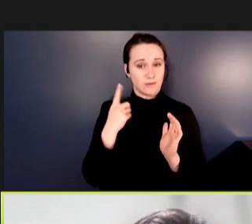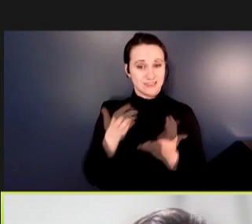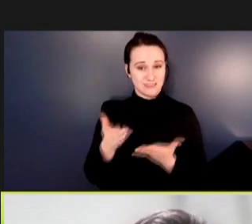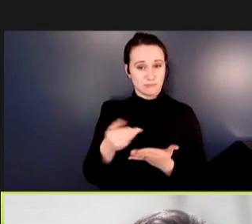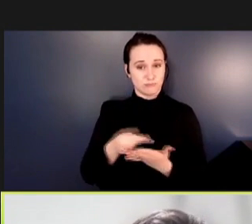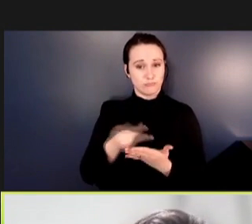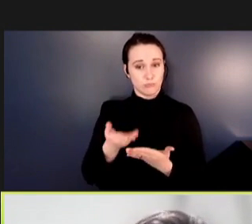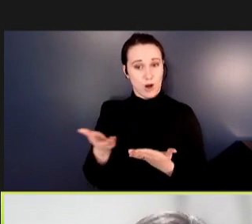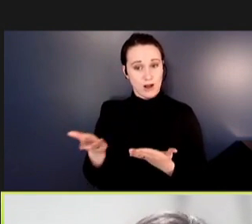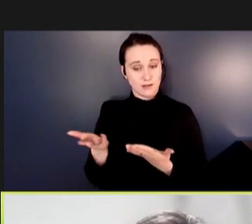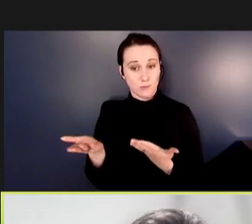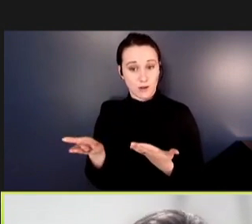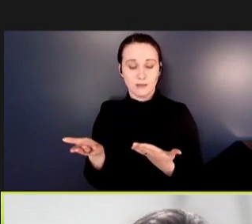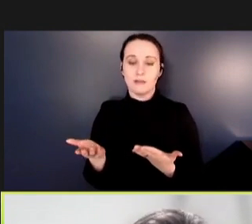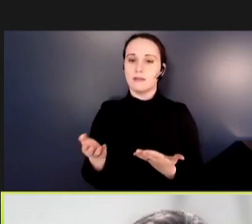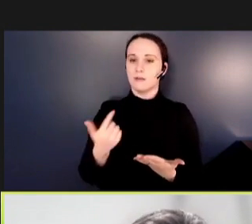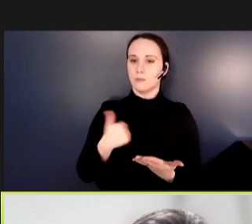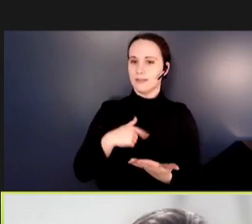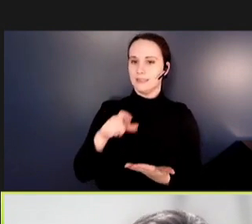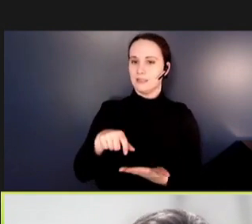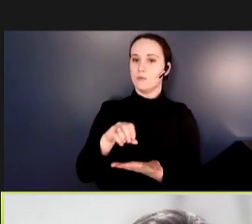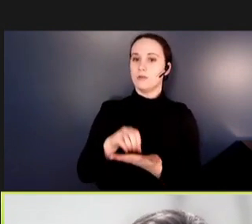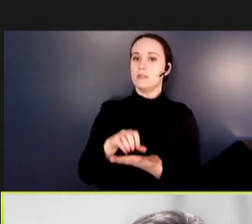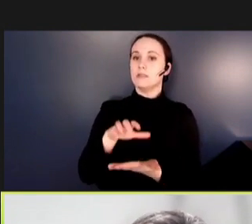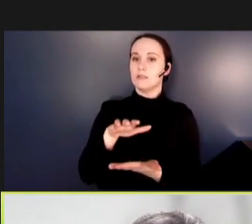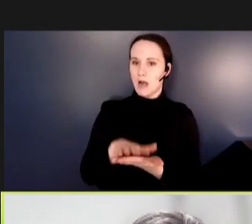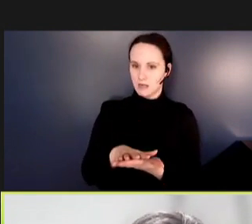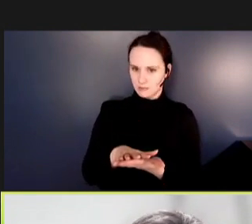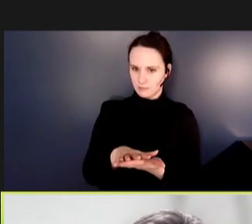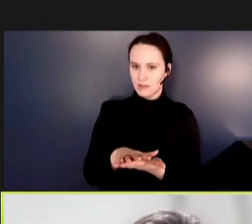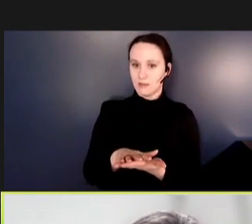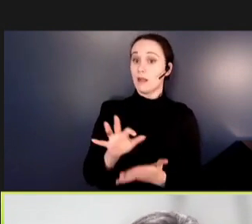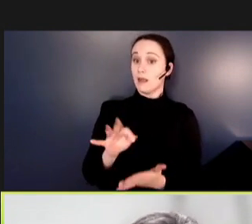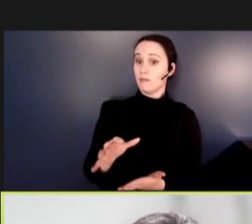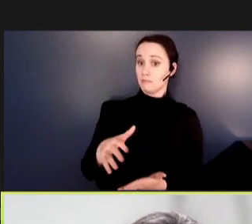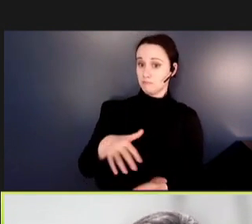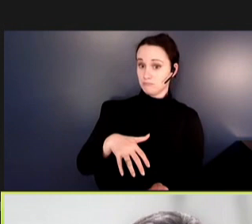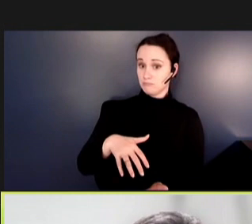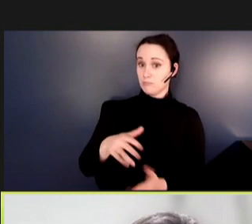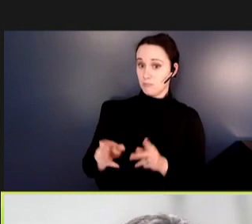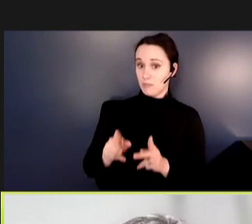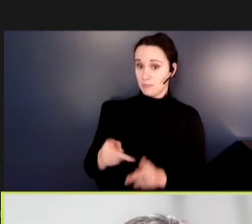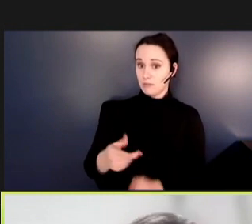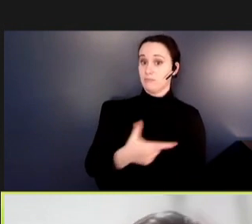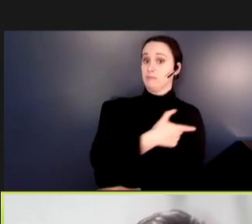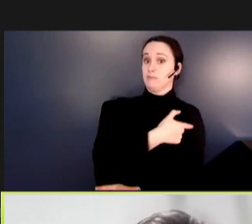been the need to document the vaccination in the pregnant person and to be able to have seamless